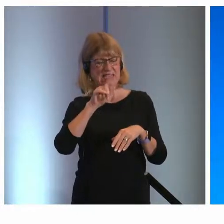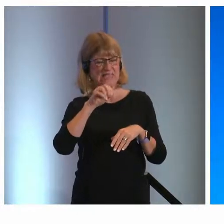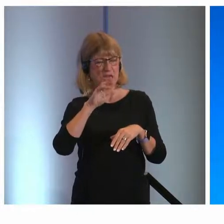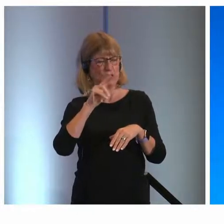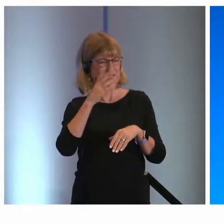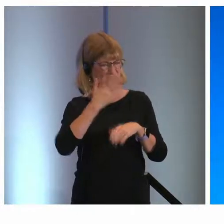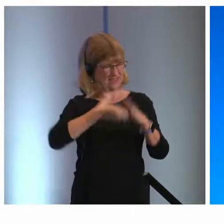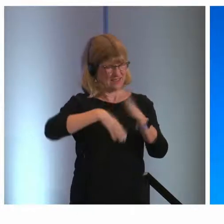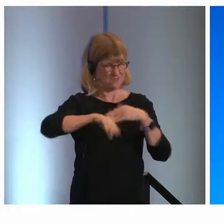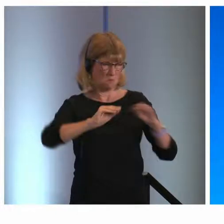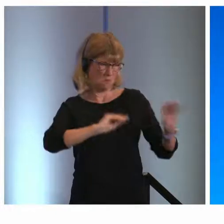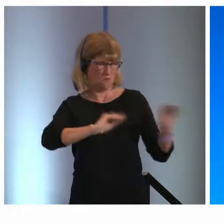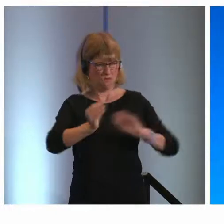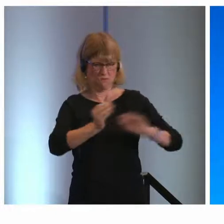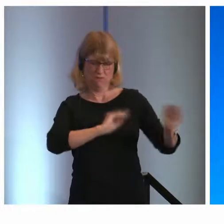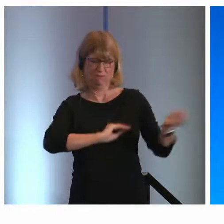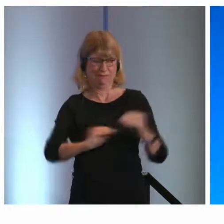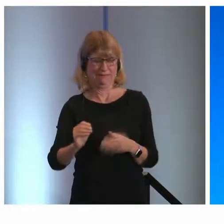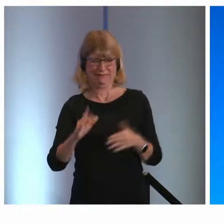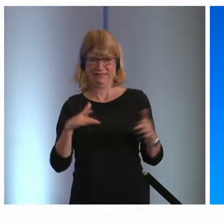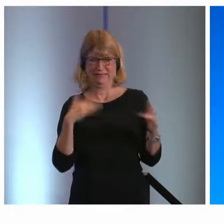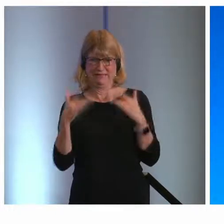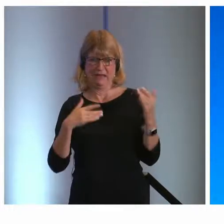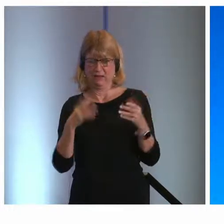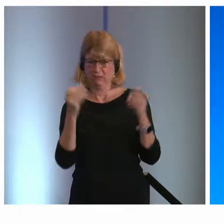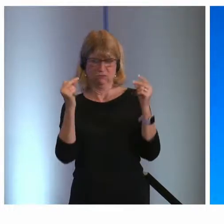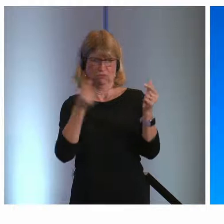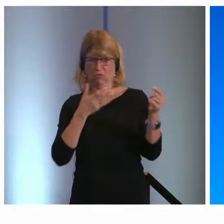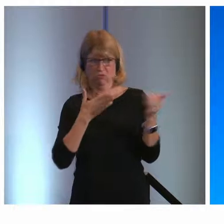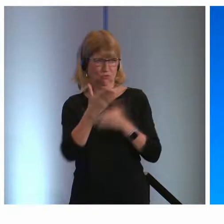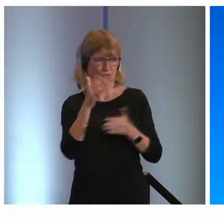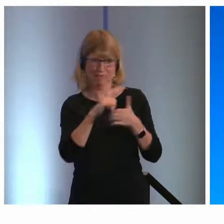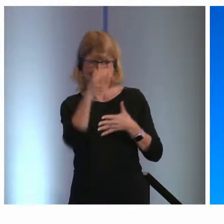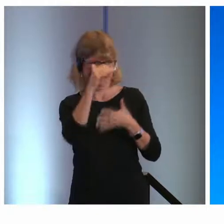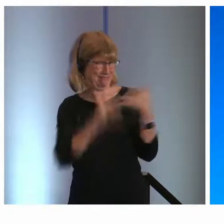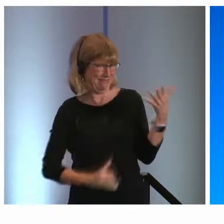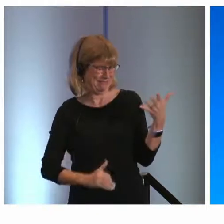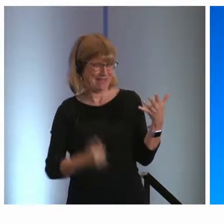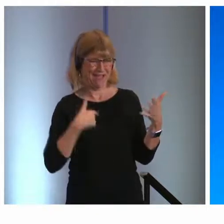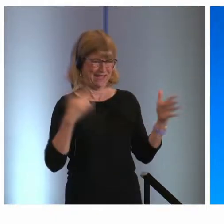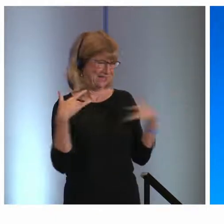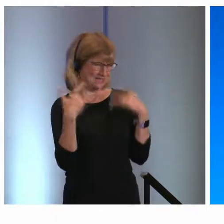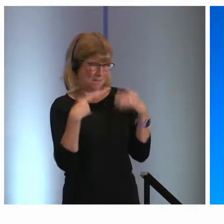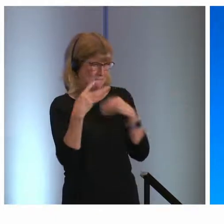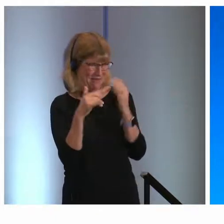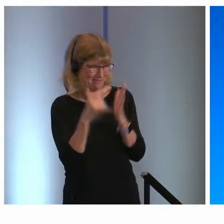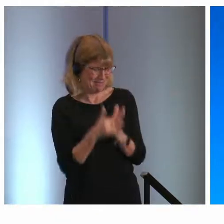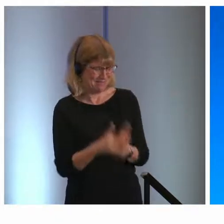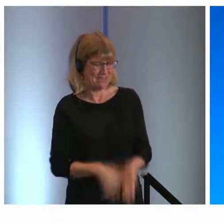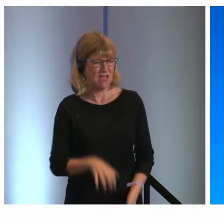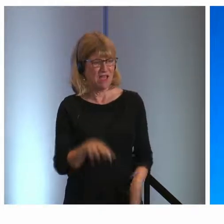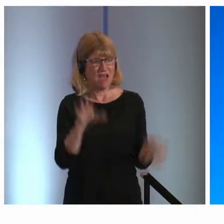And limited dexterity. And I am sorry for racing through that list. To our captioners, and sign